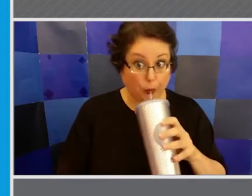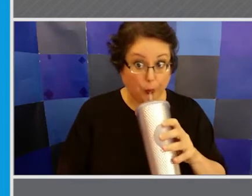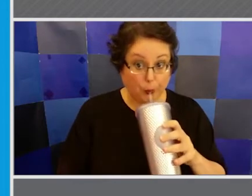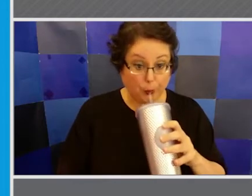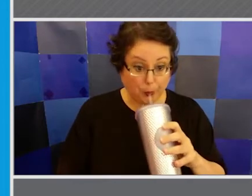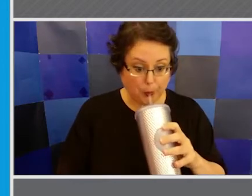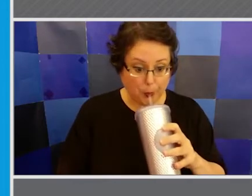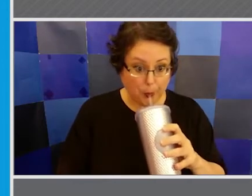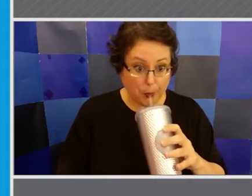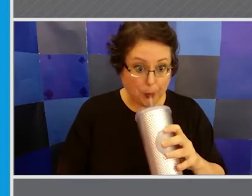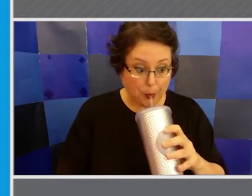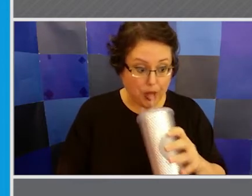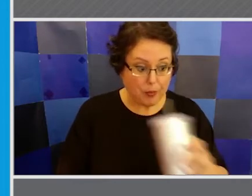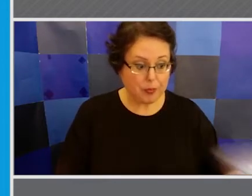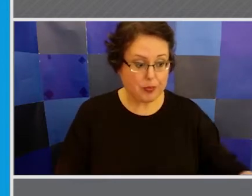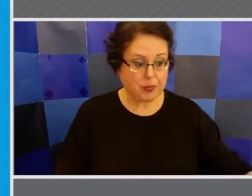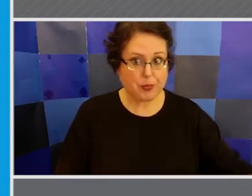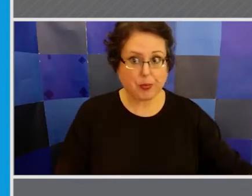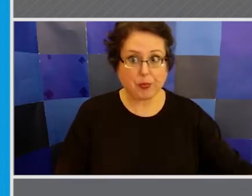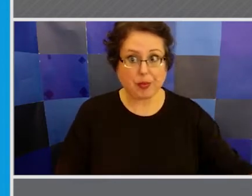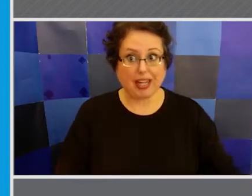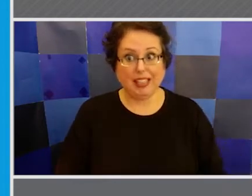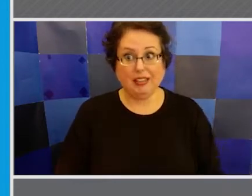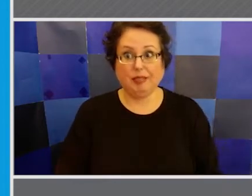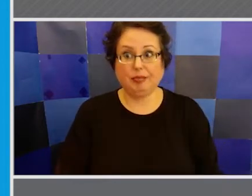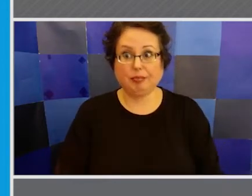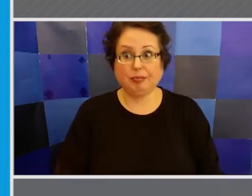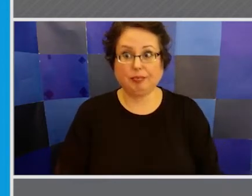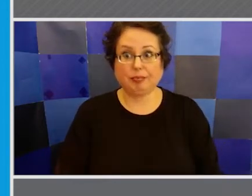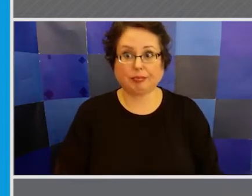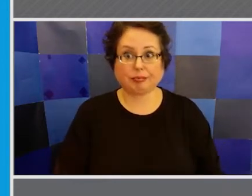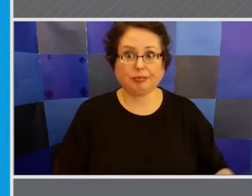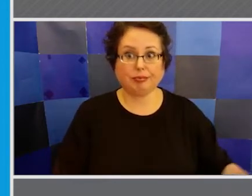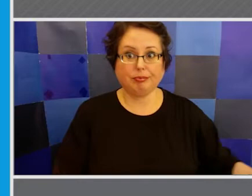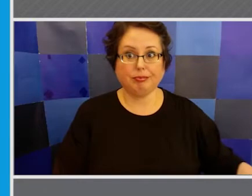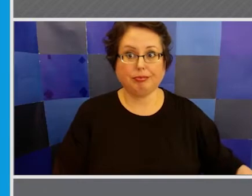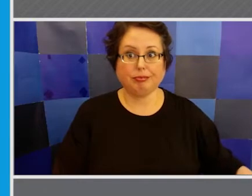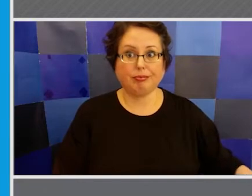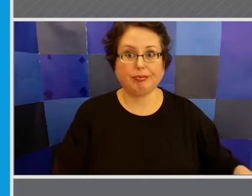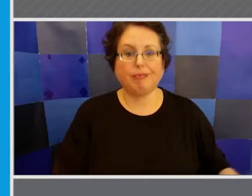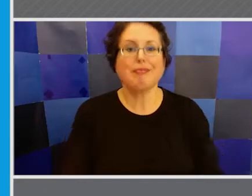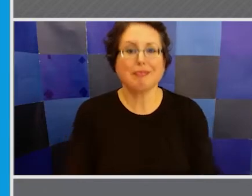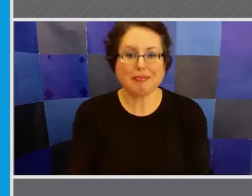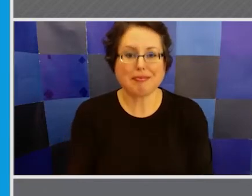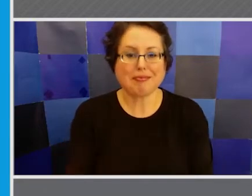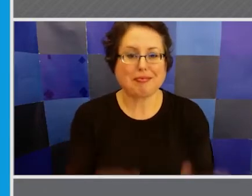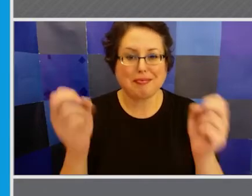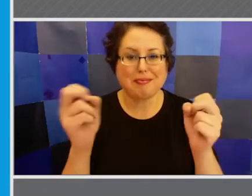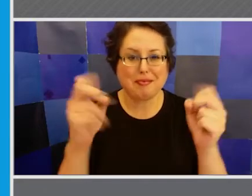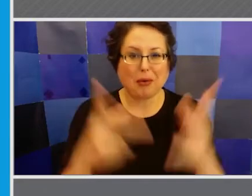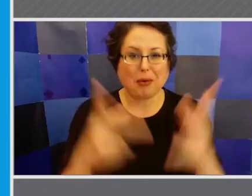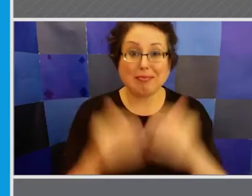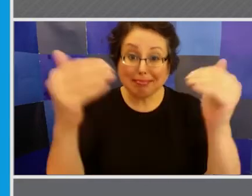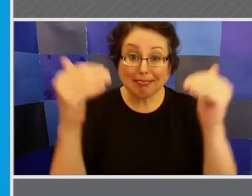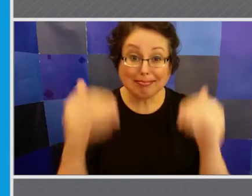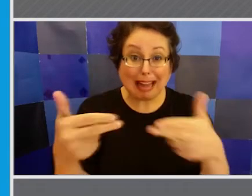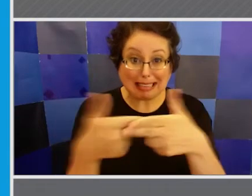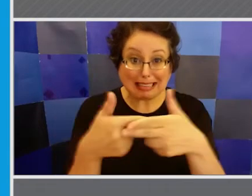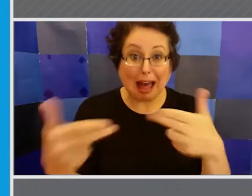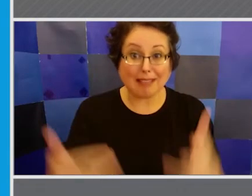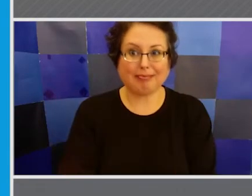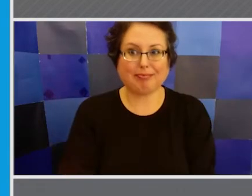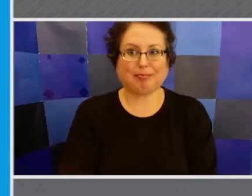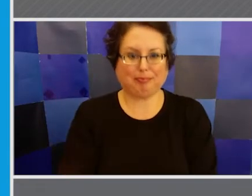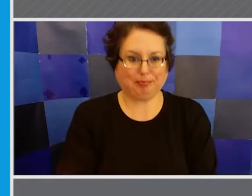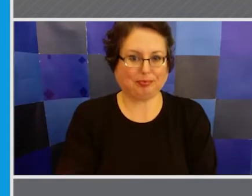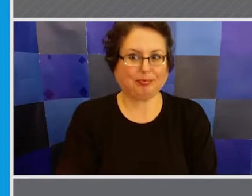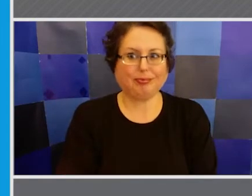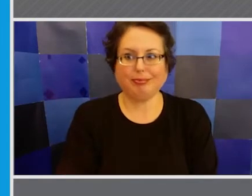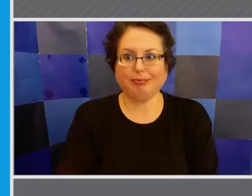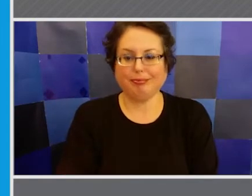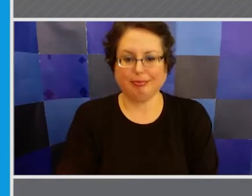Thanks.